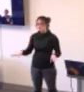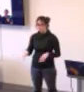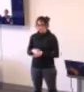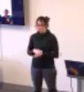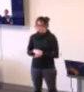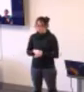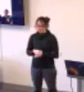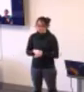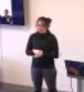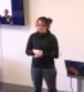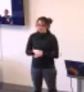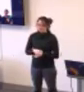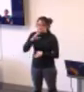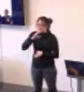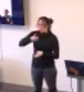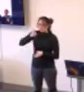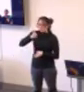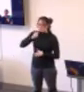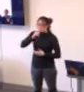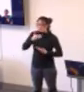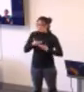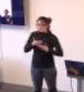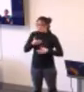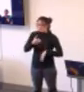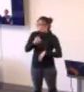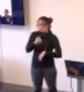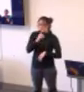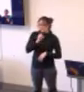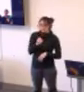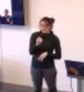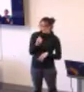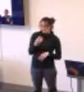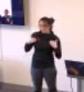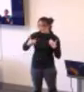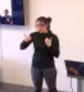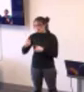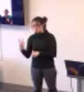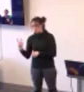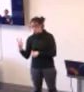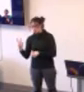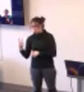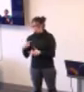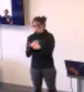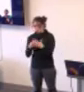The oldest of whom is 11. The youngest of whom is two. Obviously she's been married.